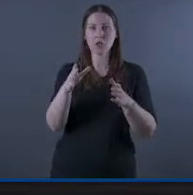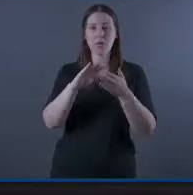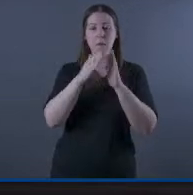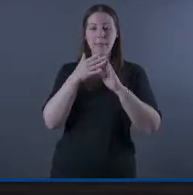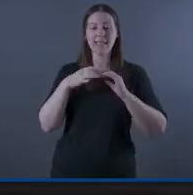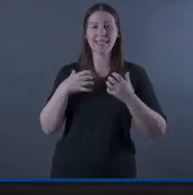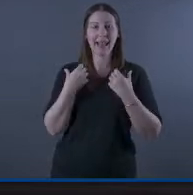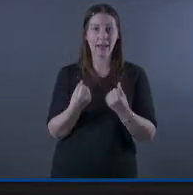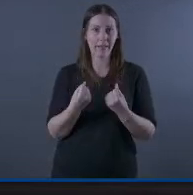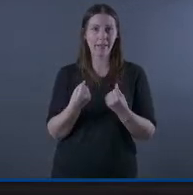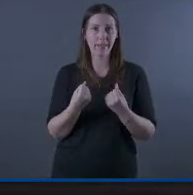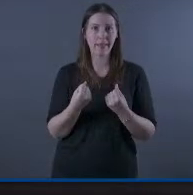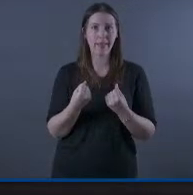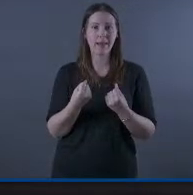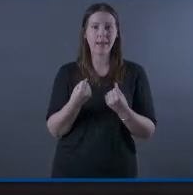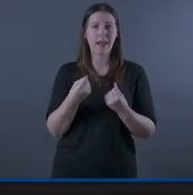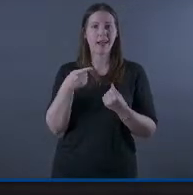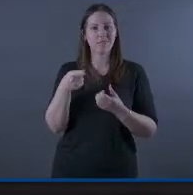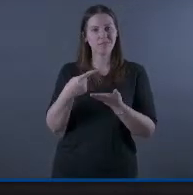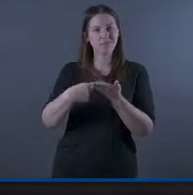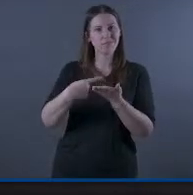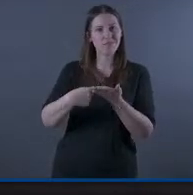they're putting in to vaccinating our community.